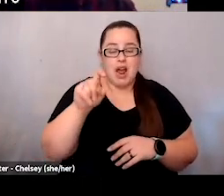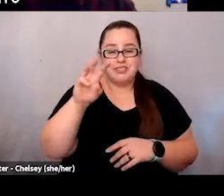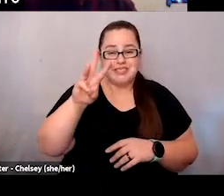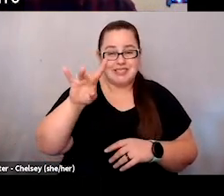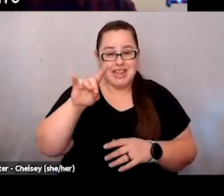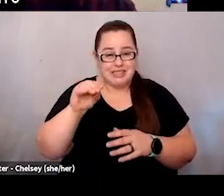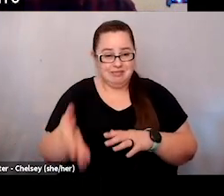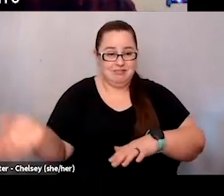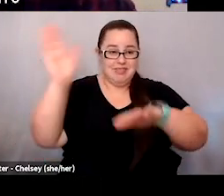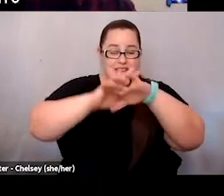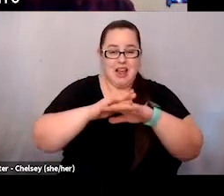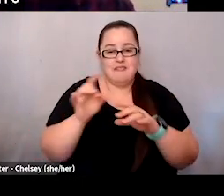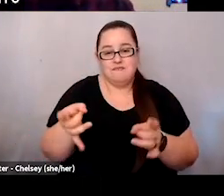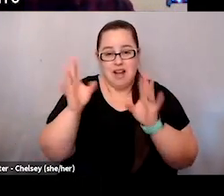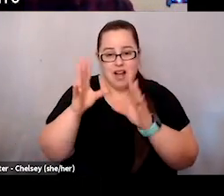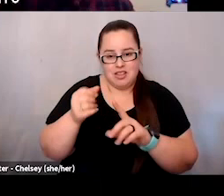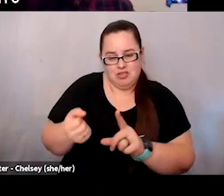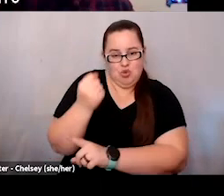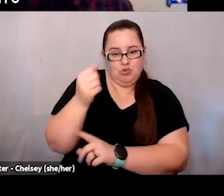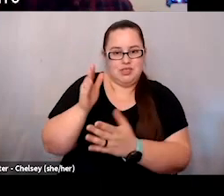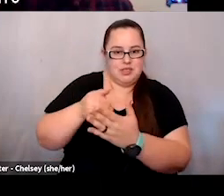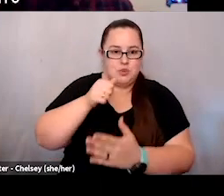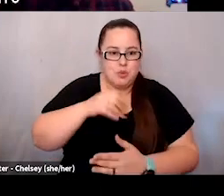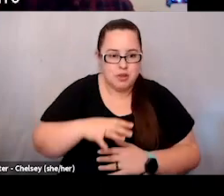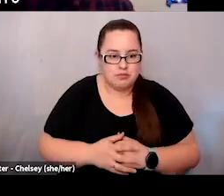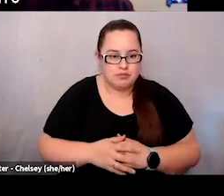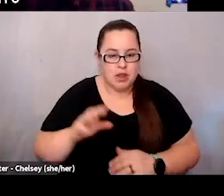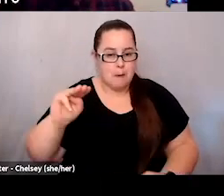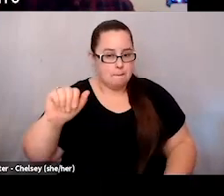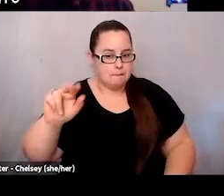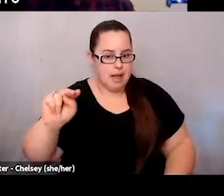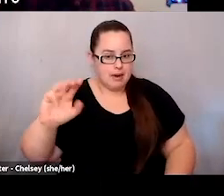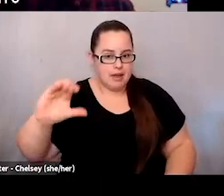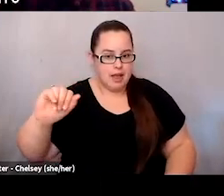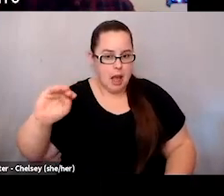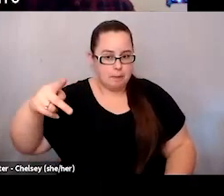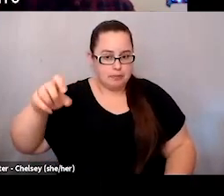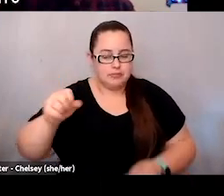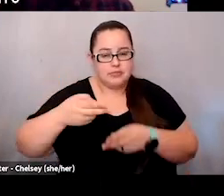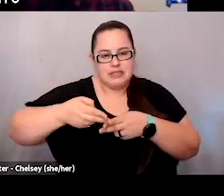community for personal there has been a 168% increase in violent assaults against women.